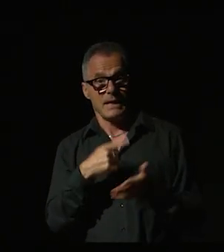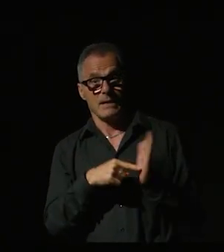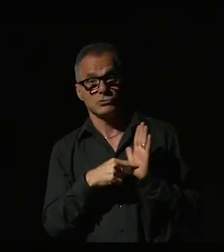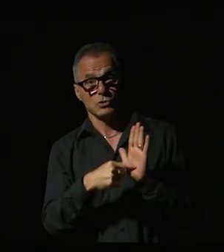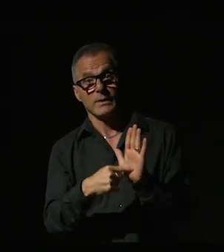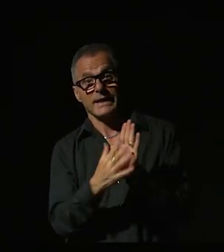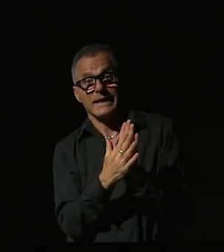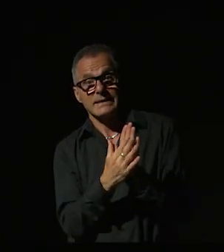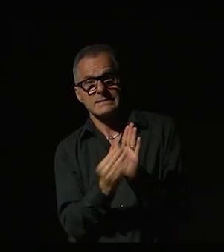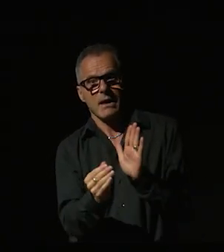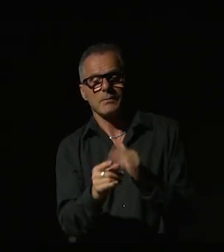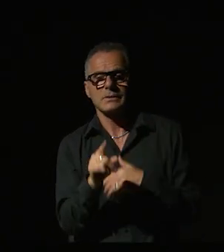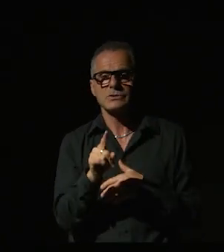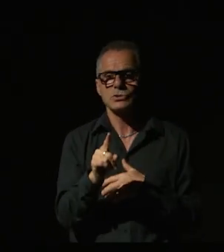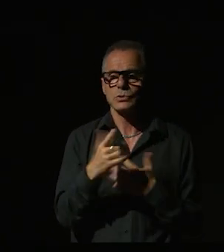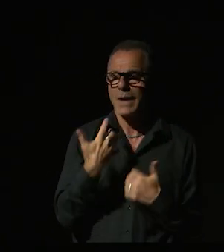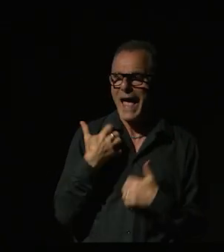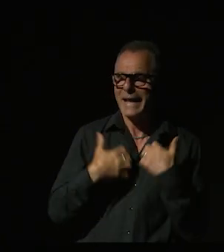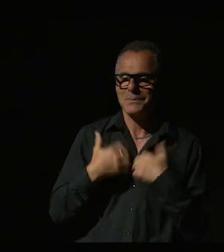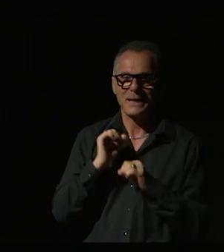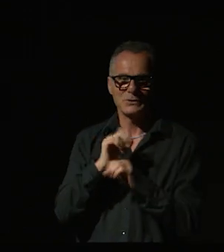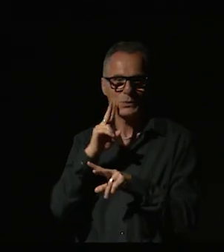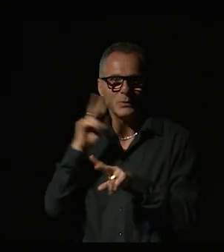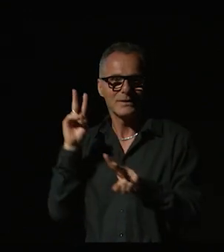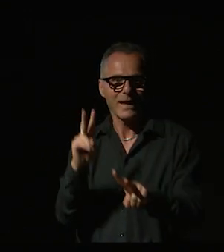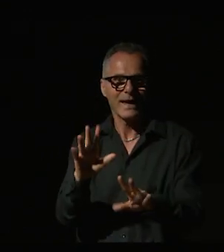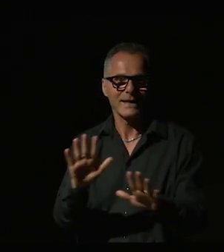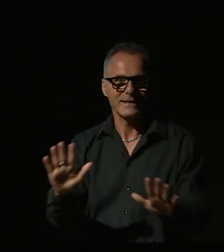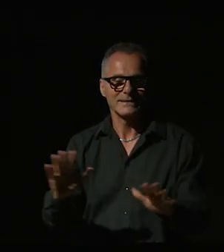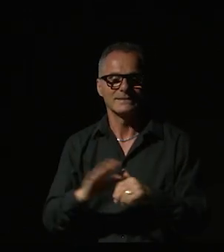to kind of animate your gaze when you look into early baroque art,